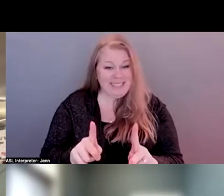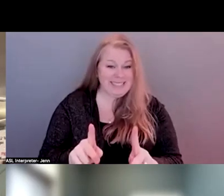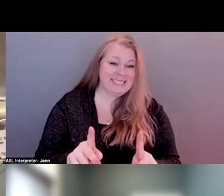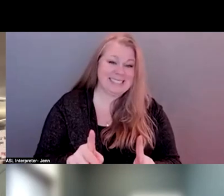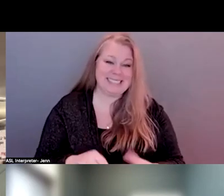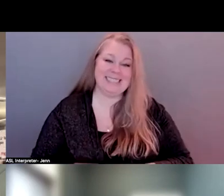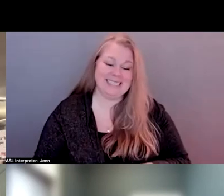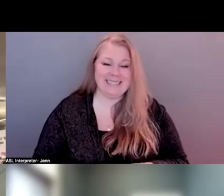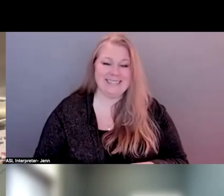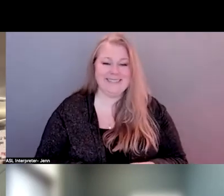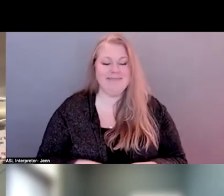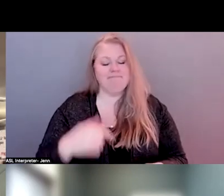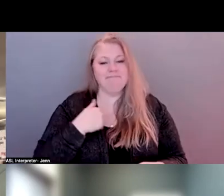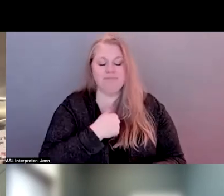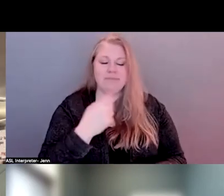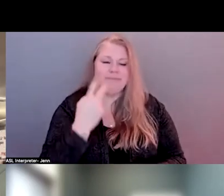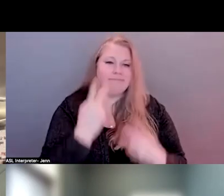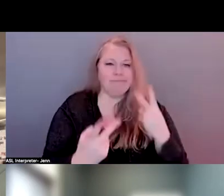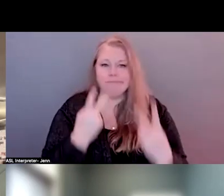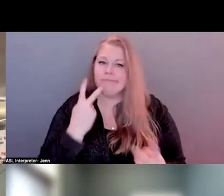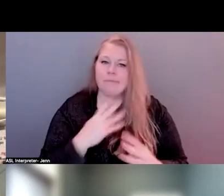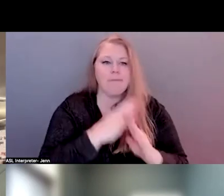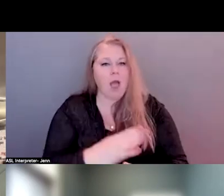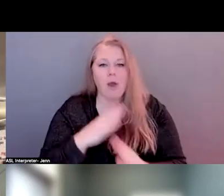We are confronted with barriers all the time on everything we're doing.